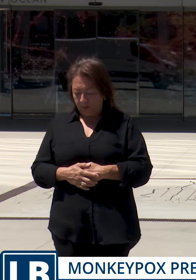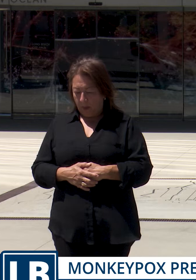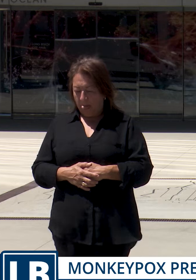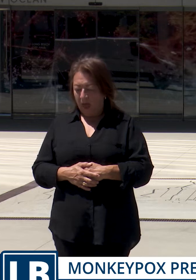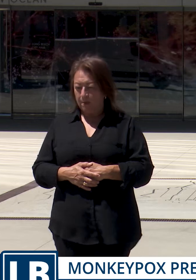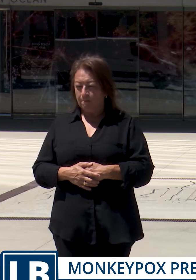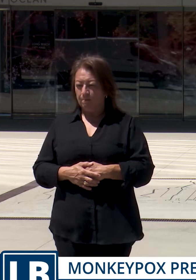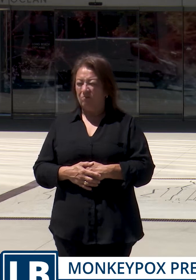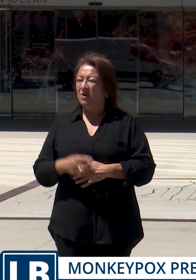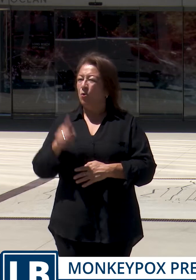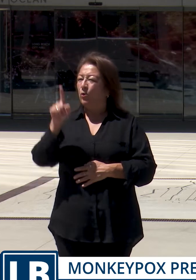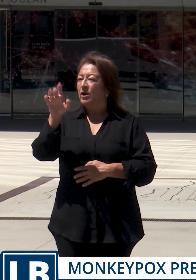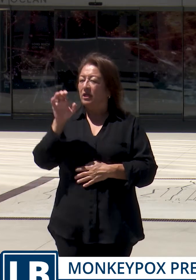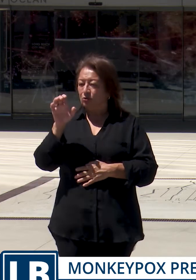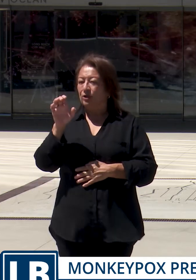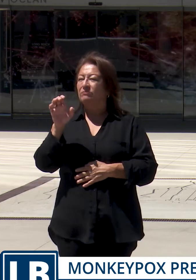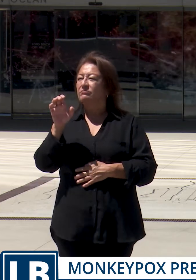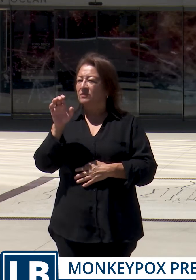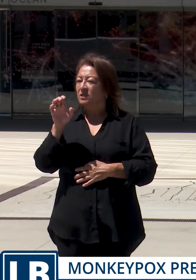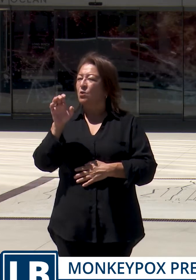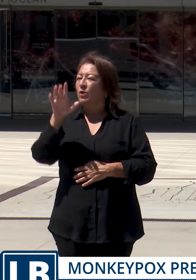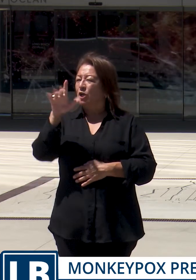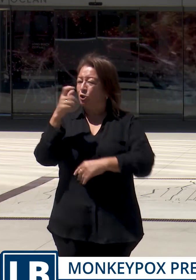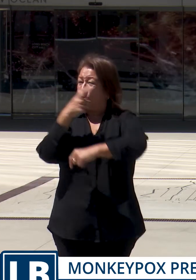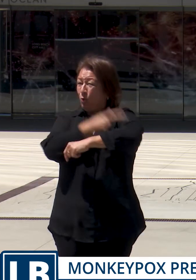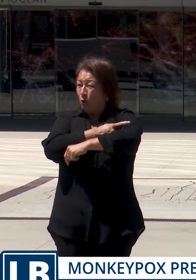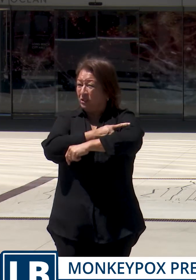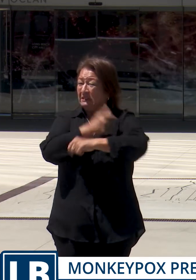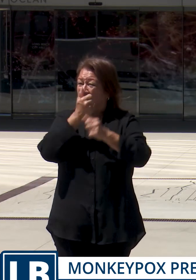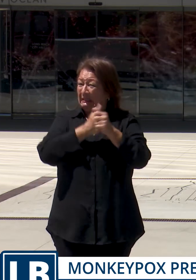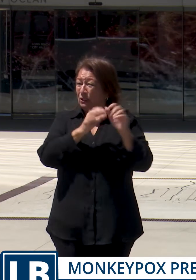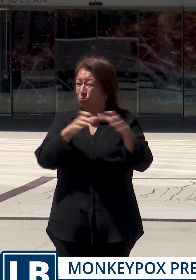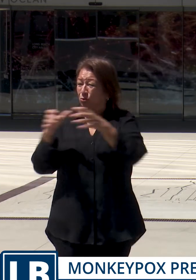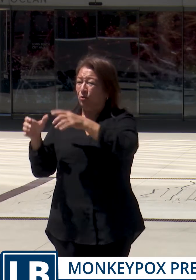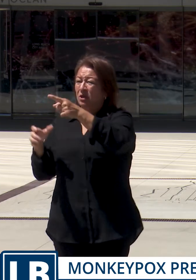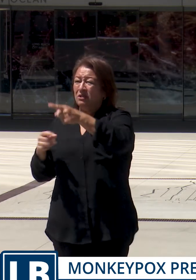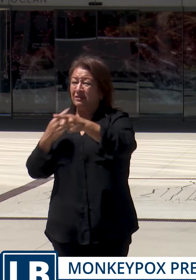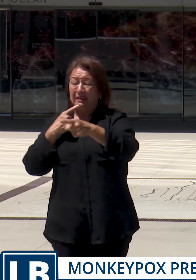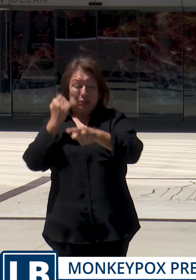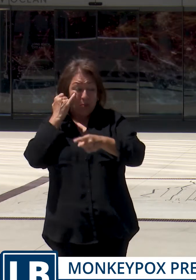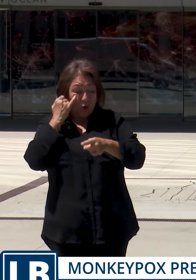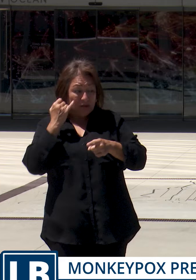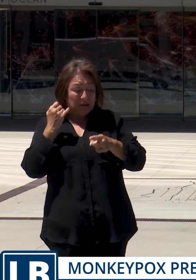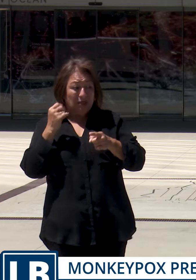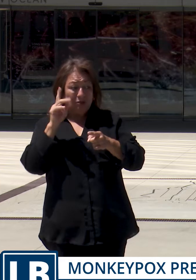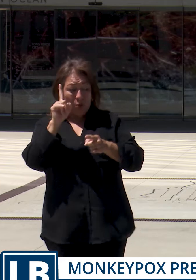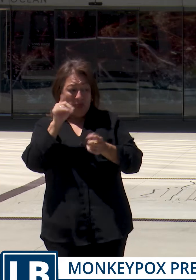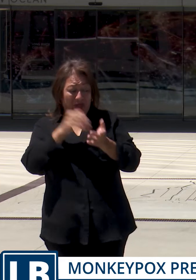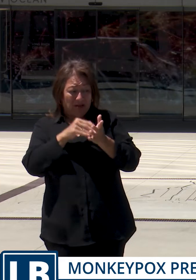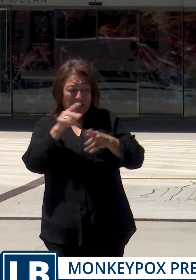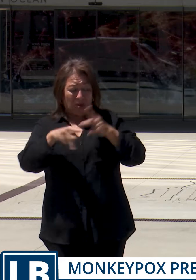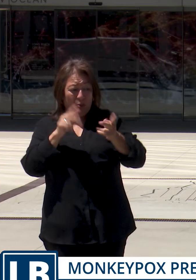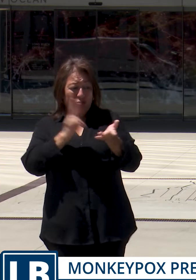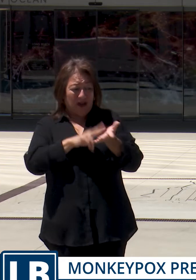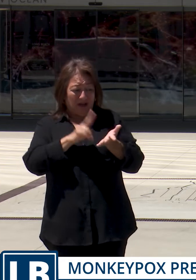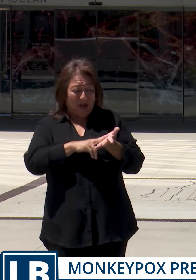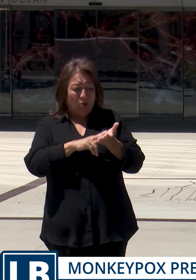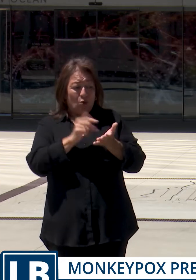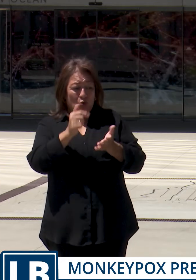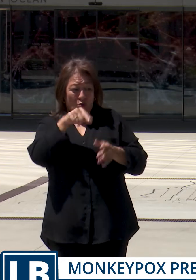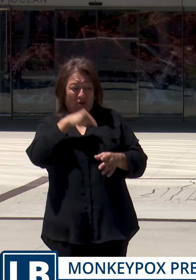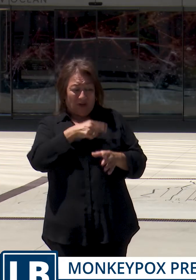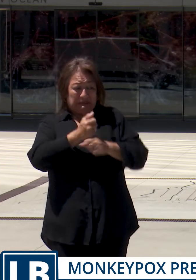100 doses per partner